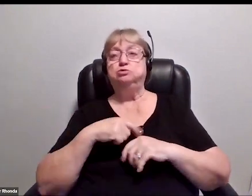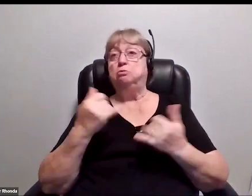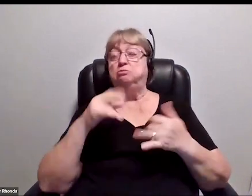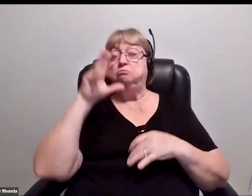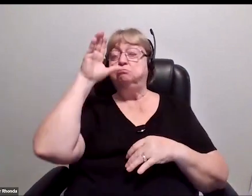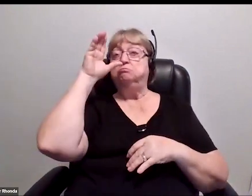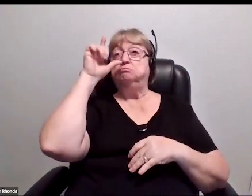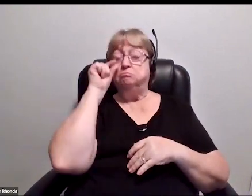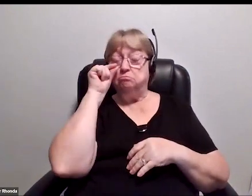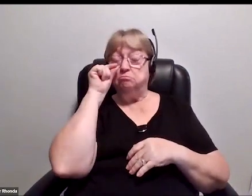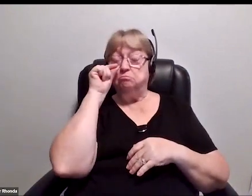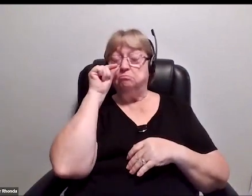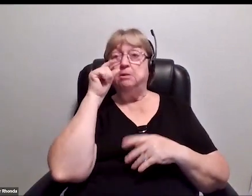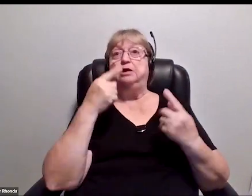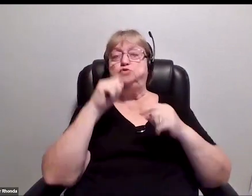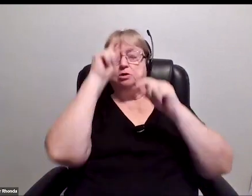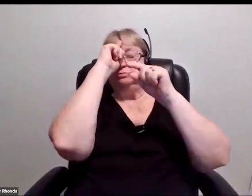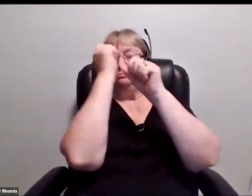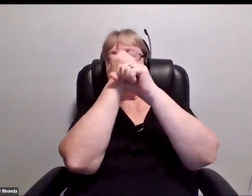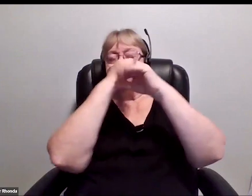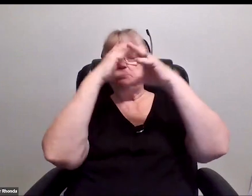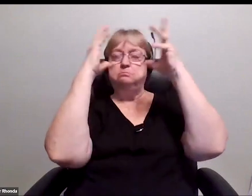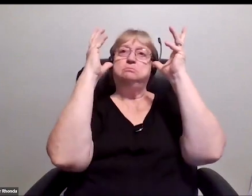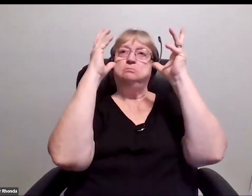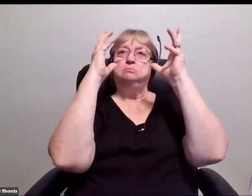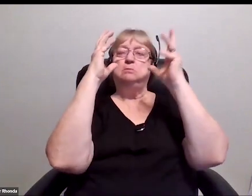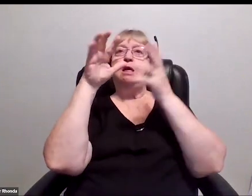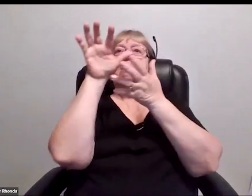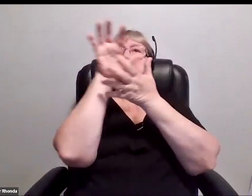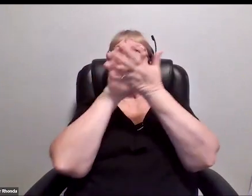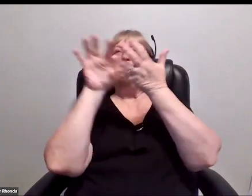and try to imagine clouds above a meadow.